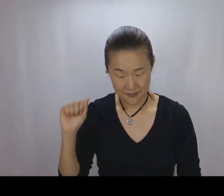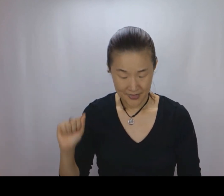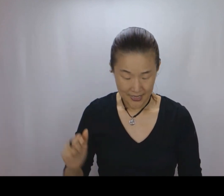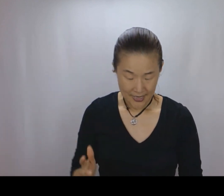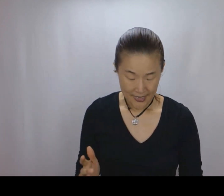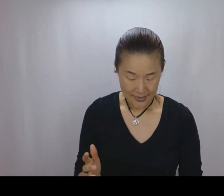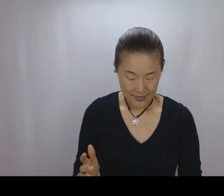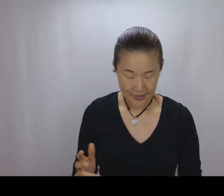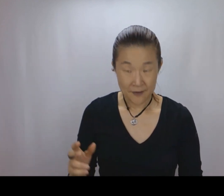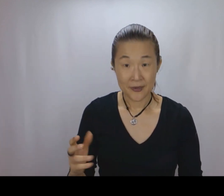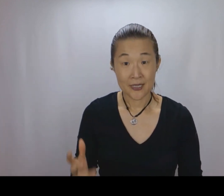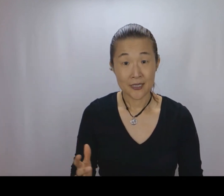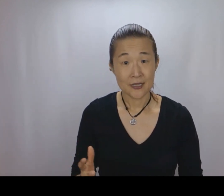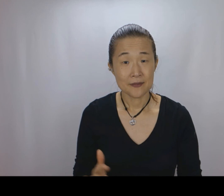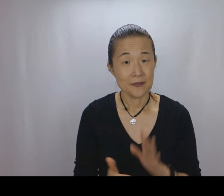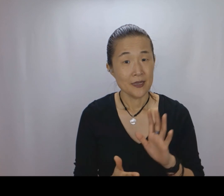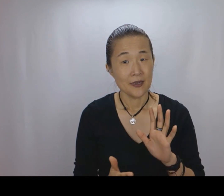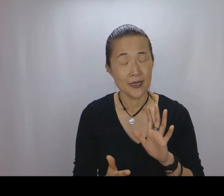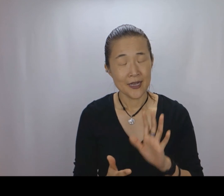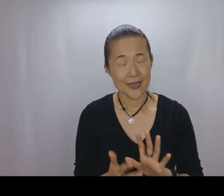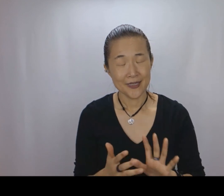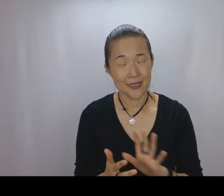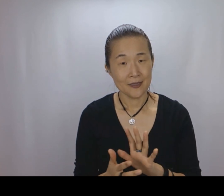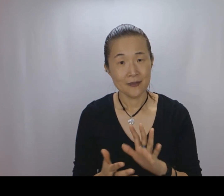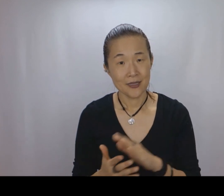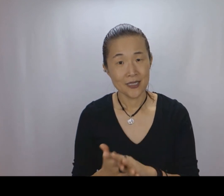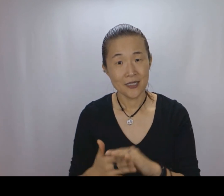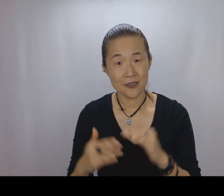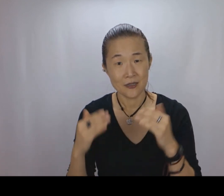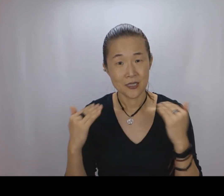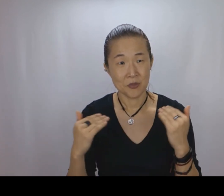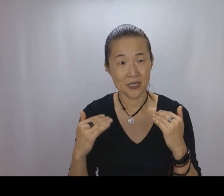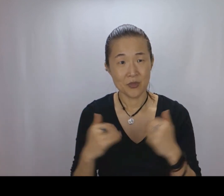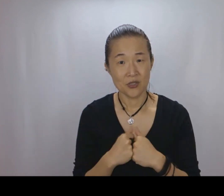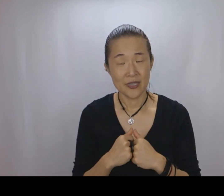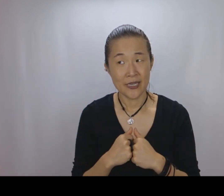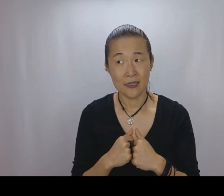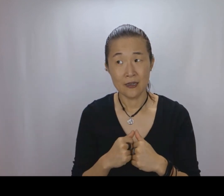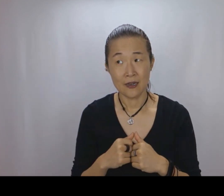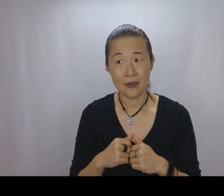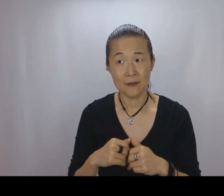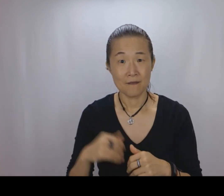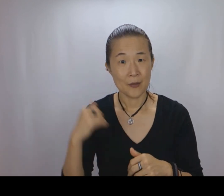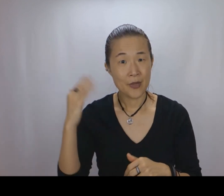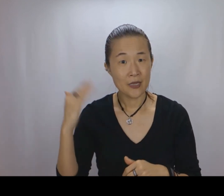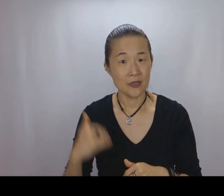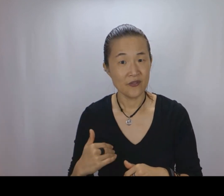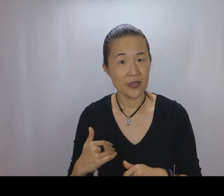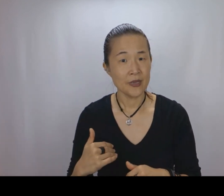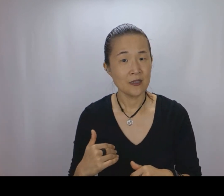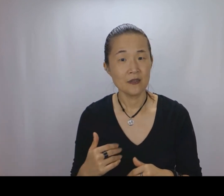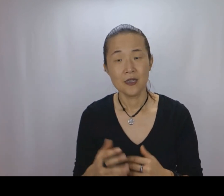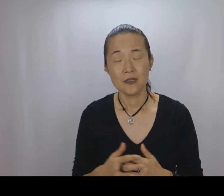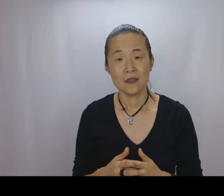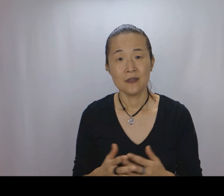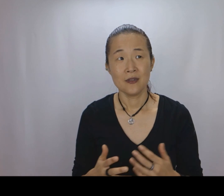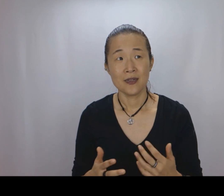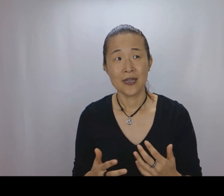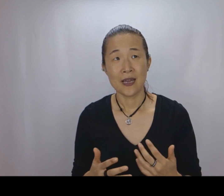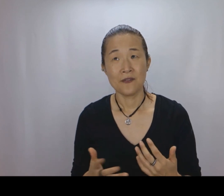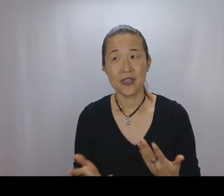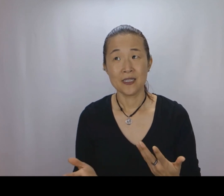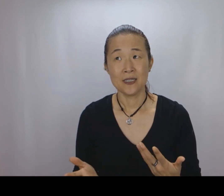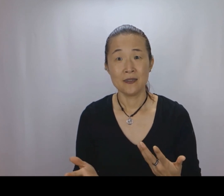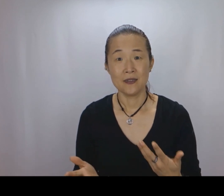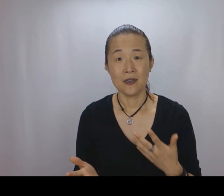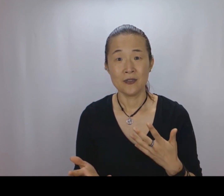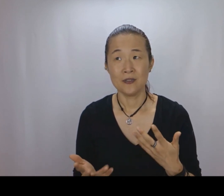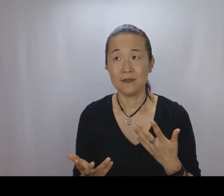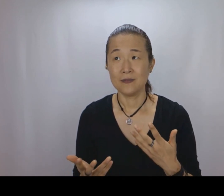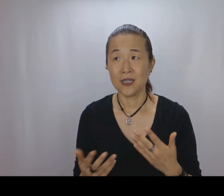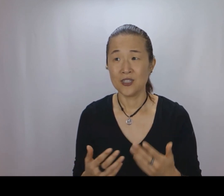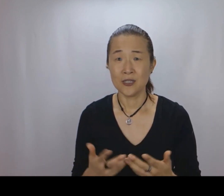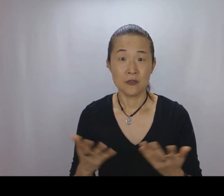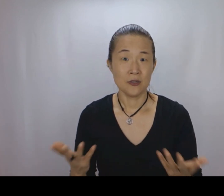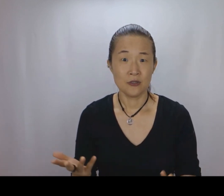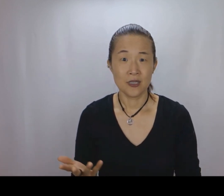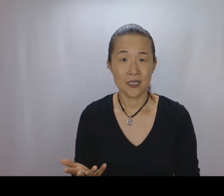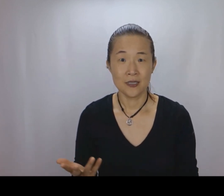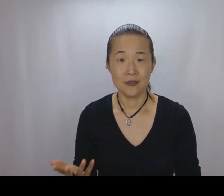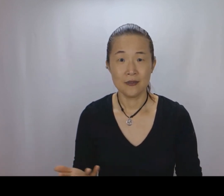And then you have cousins. In ASL, cousins are split between male and female. So, you're not going to have cousin, a gender-neutral cousin